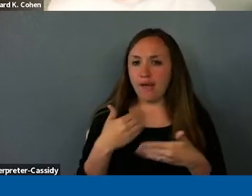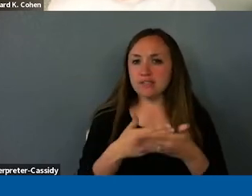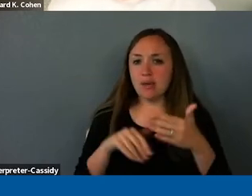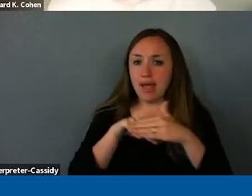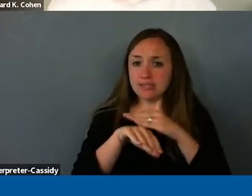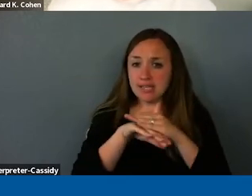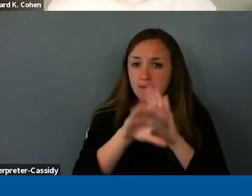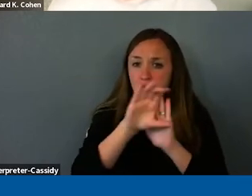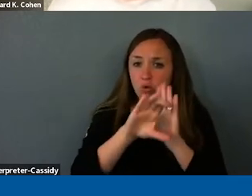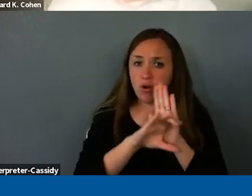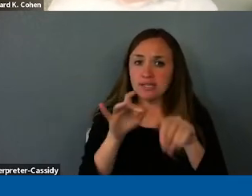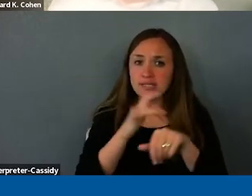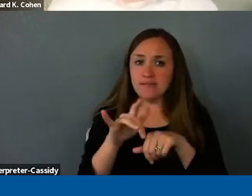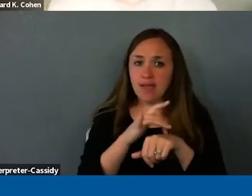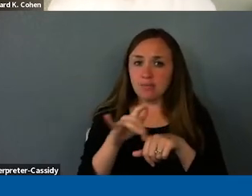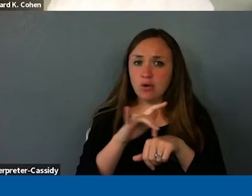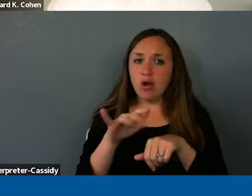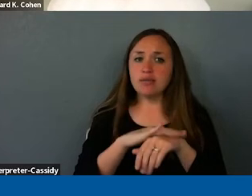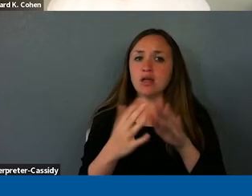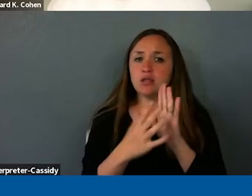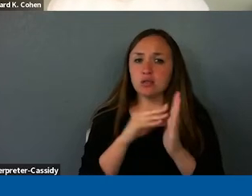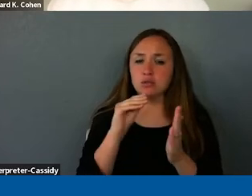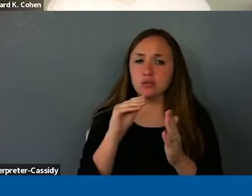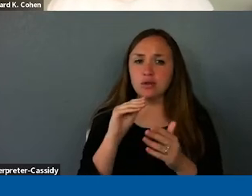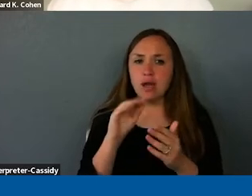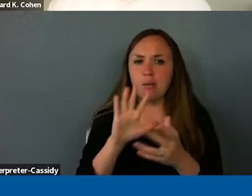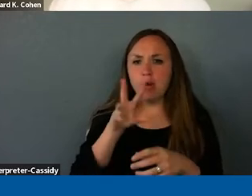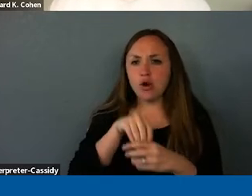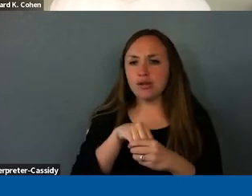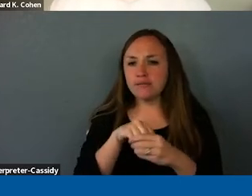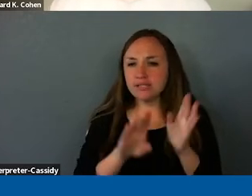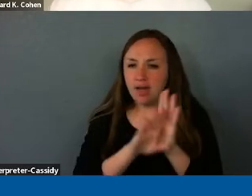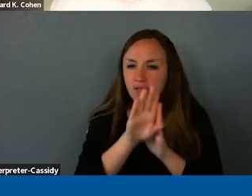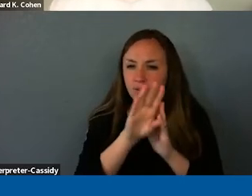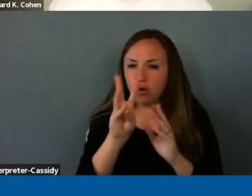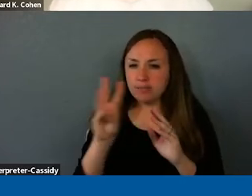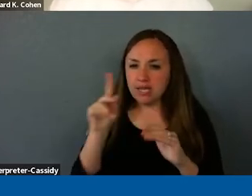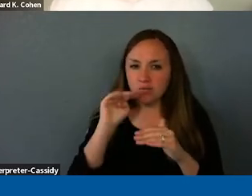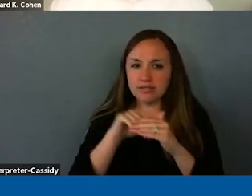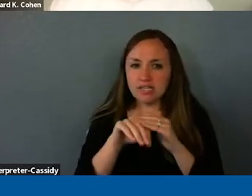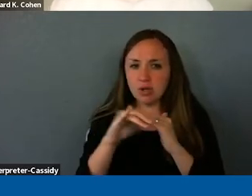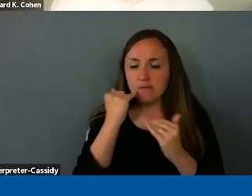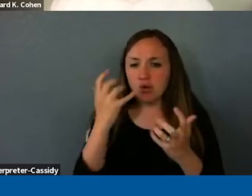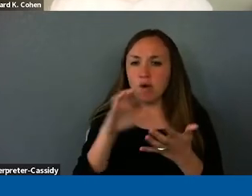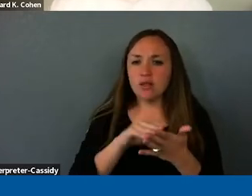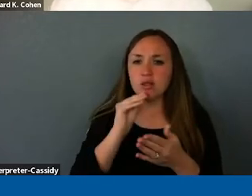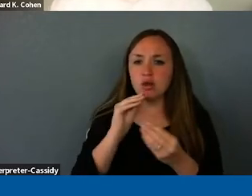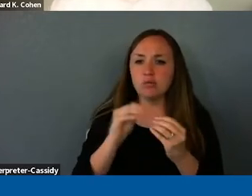available on the Pluralsight learning platform, which are part of the Developing Websites for Accessibility Path. So if you want to learn more about accessibility